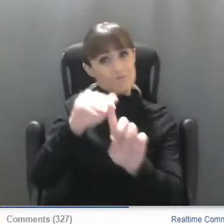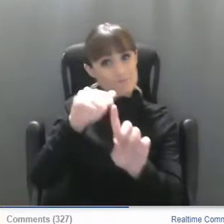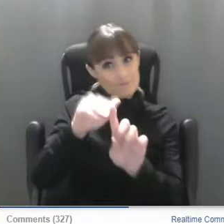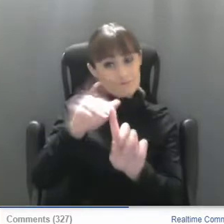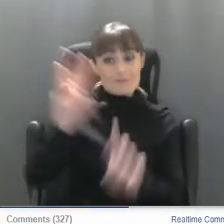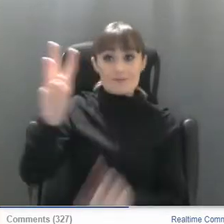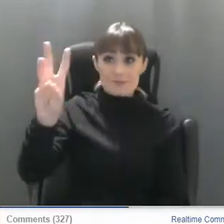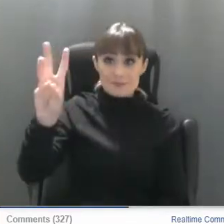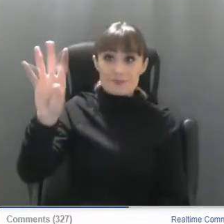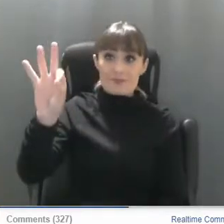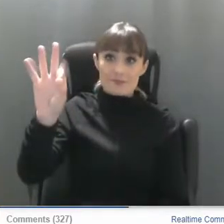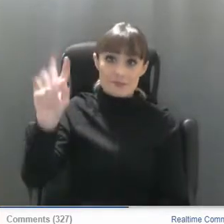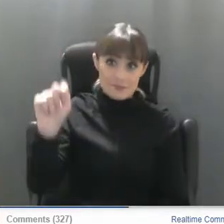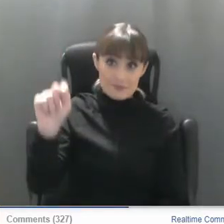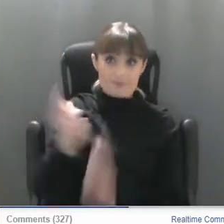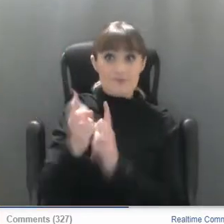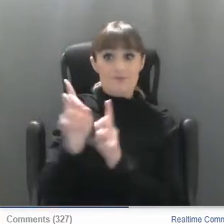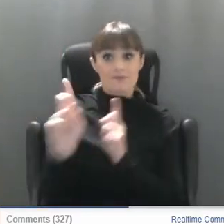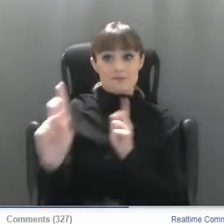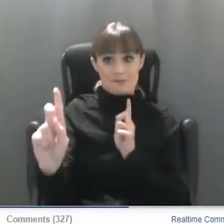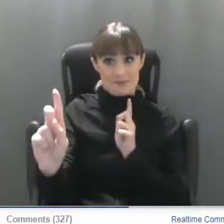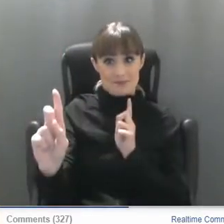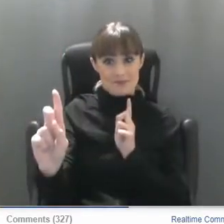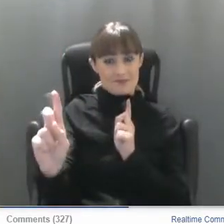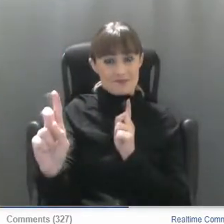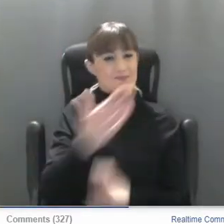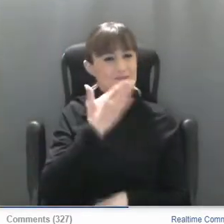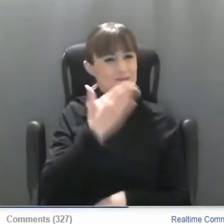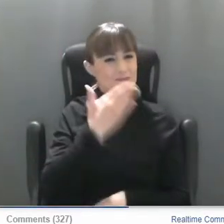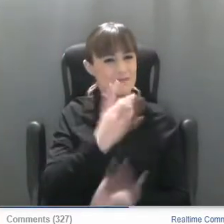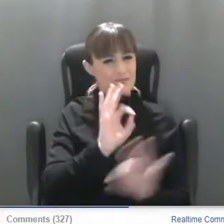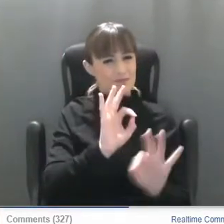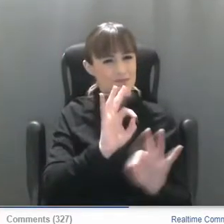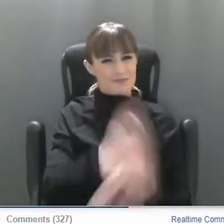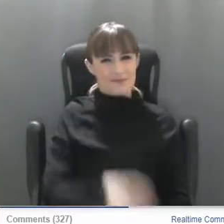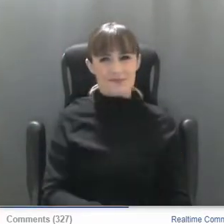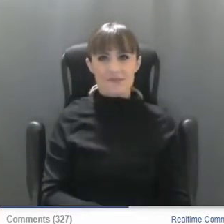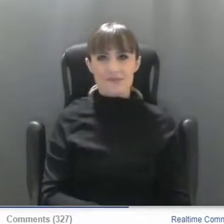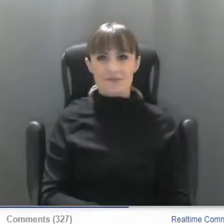she's behind the plexi-glass. Thank you! So, that's kind of- and we've all gotten